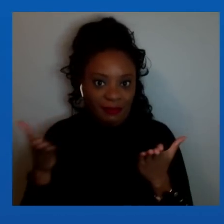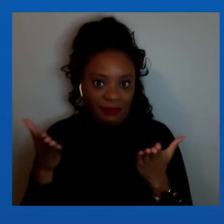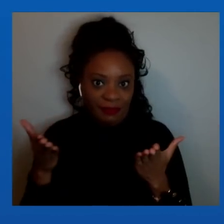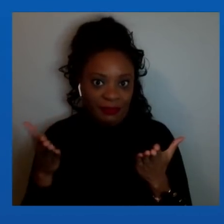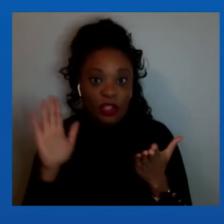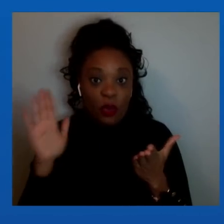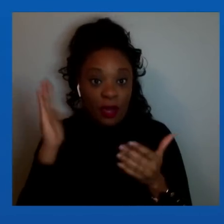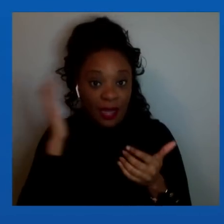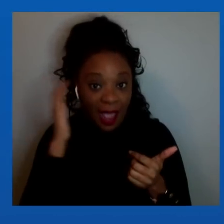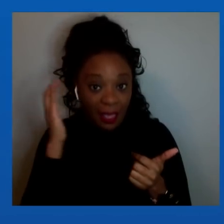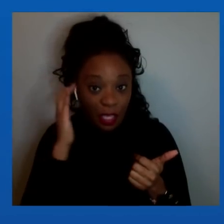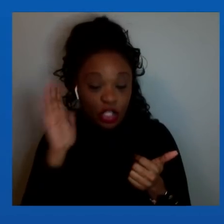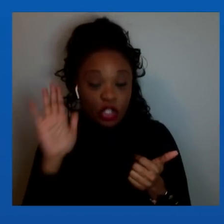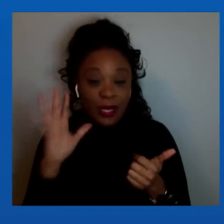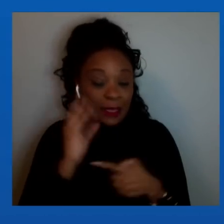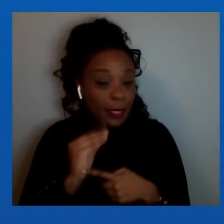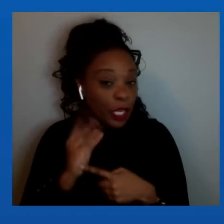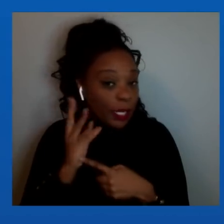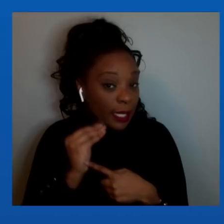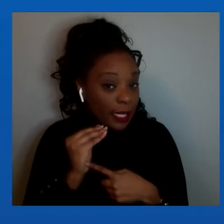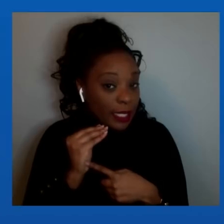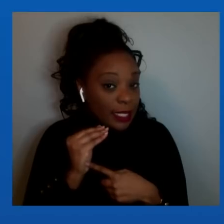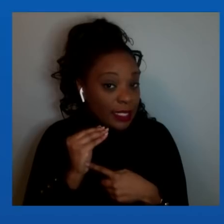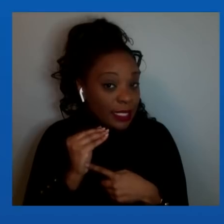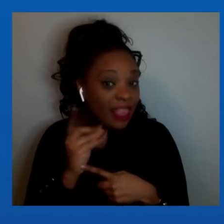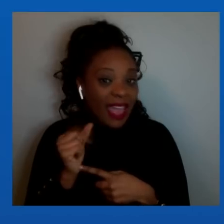Your experience is what's required right now,